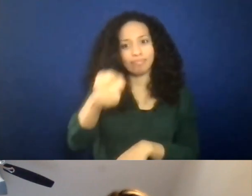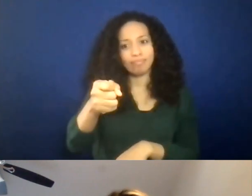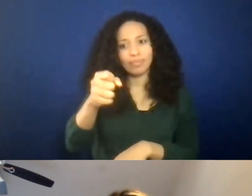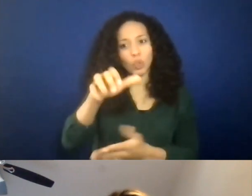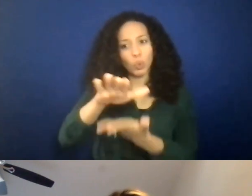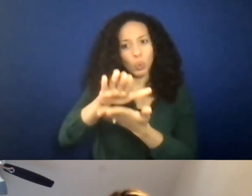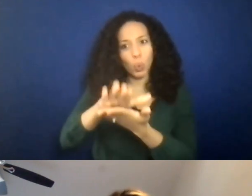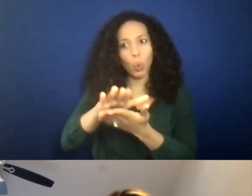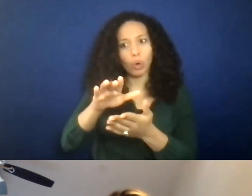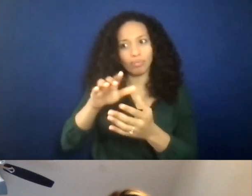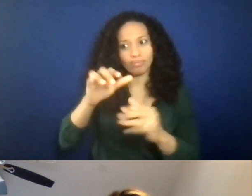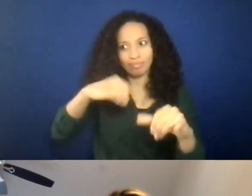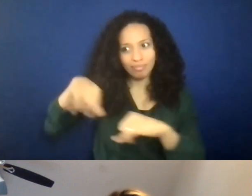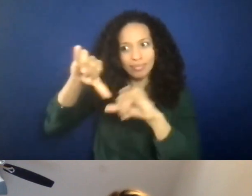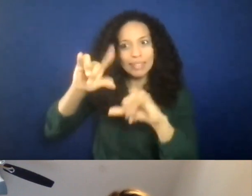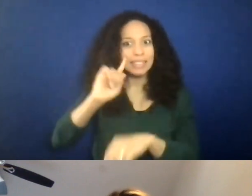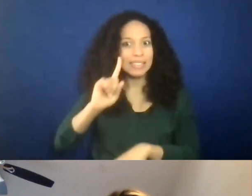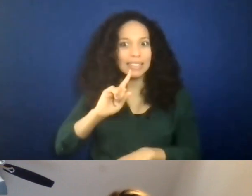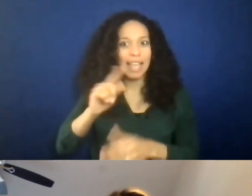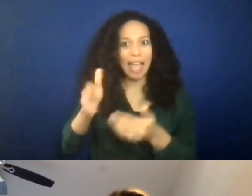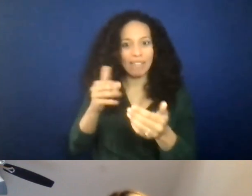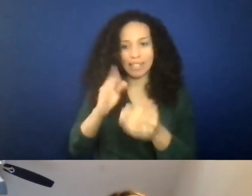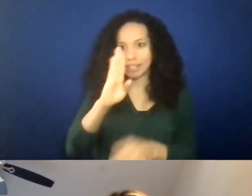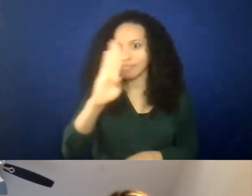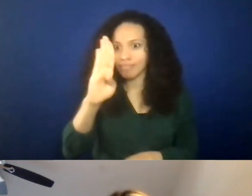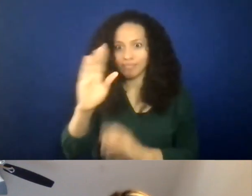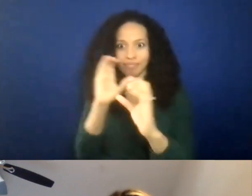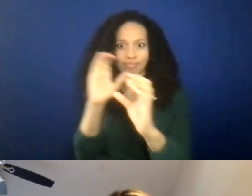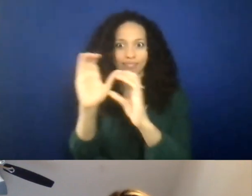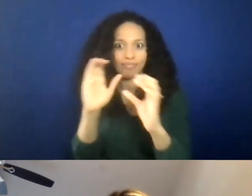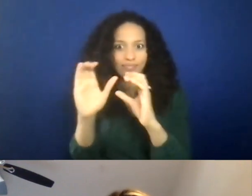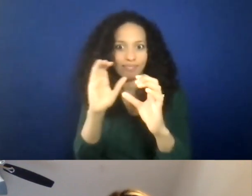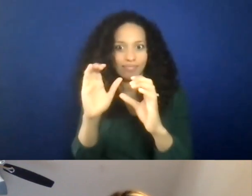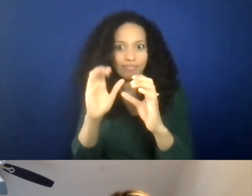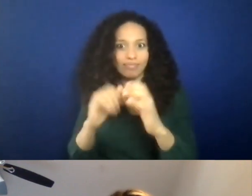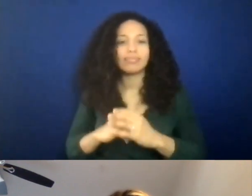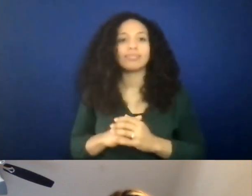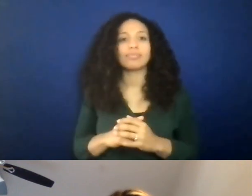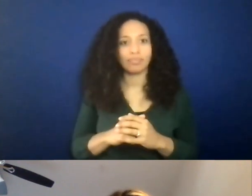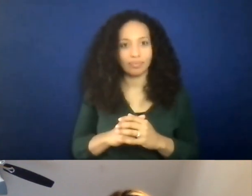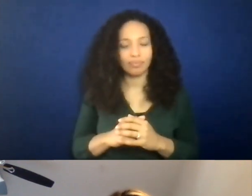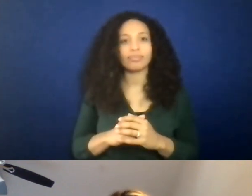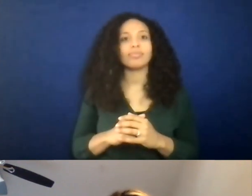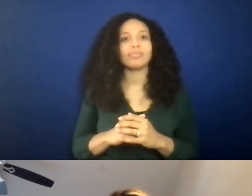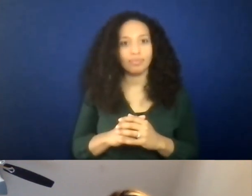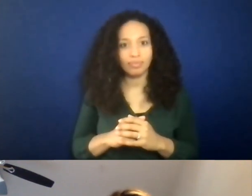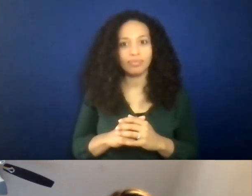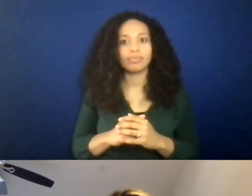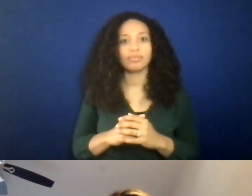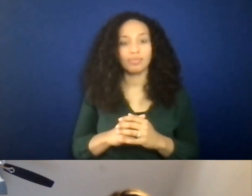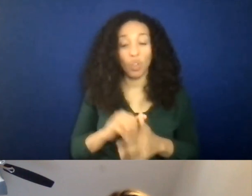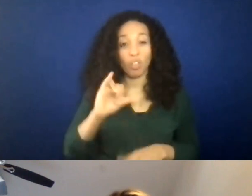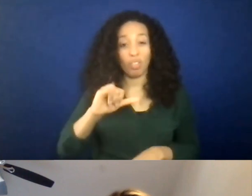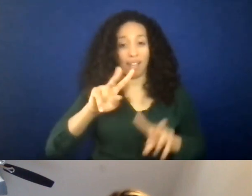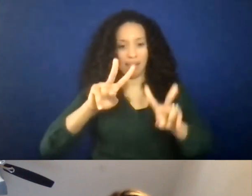easily communicate with them. So the analysis of what a child's least restrictive environment